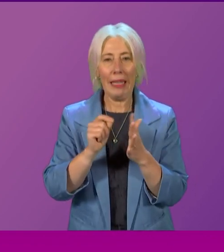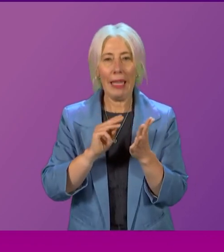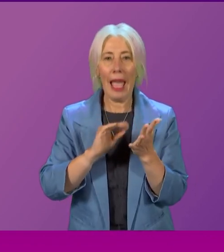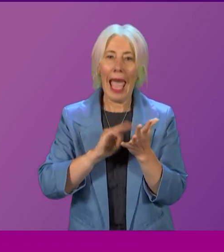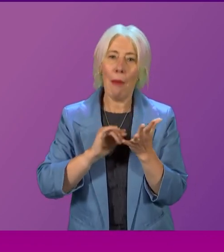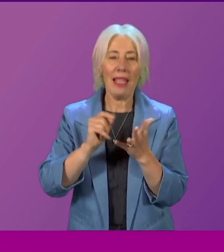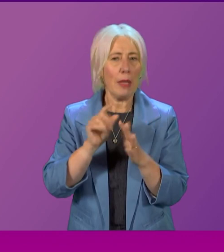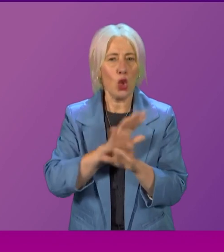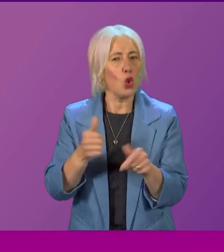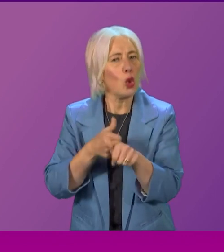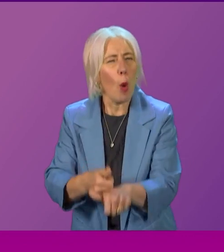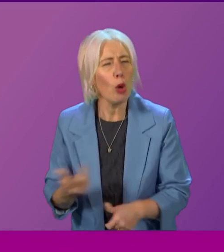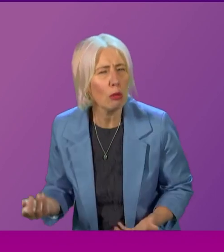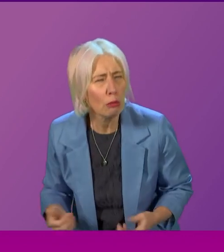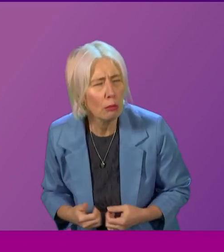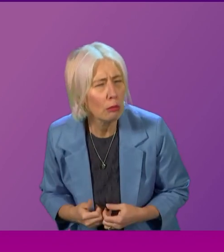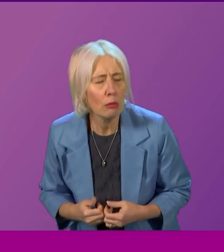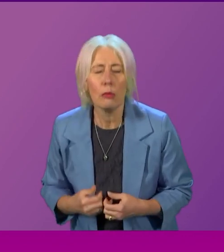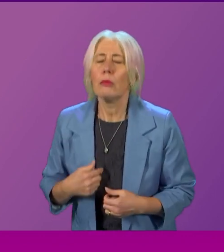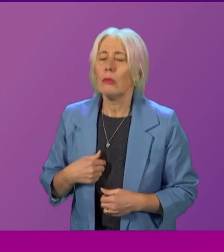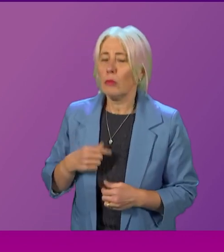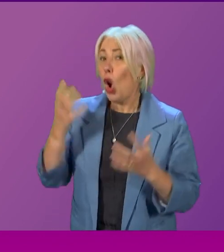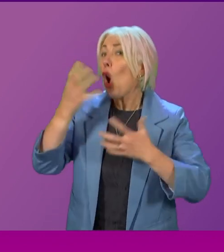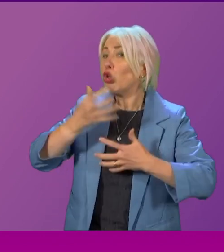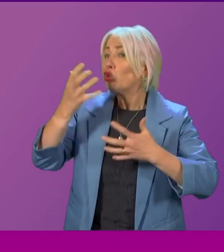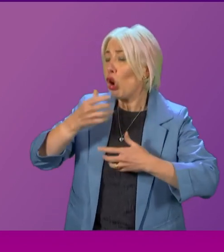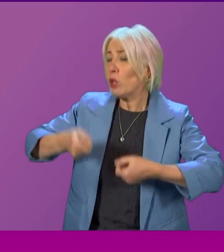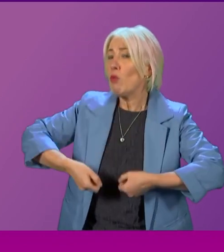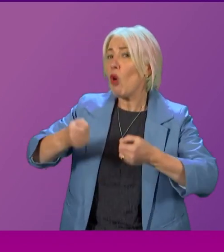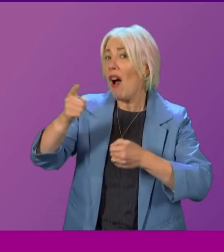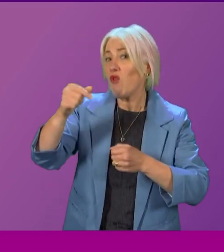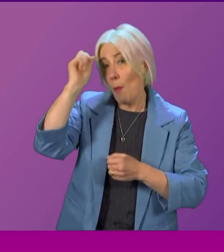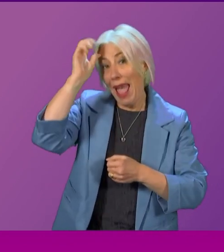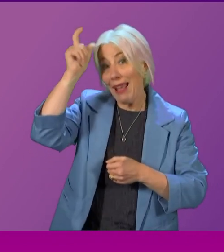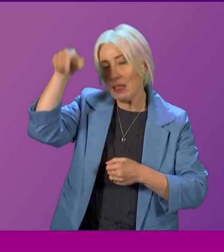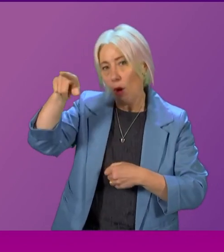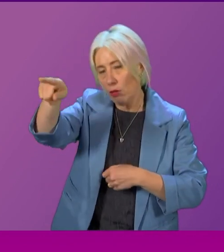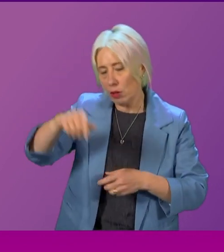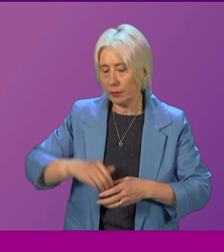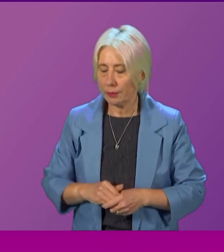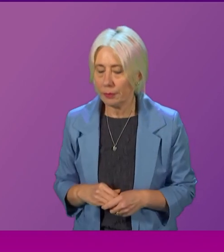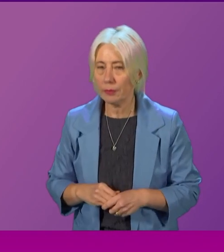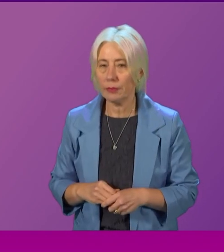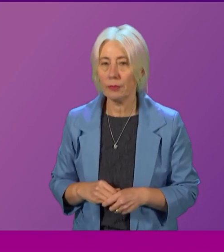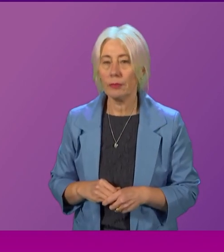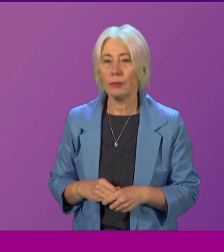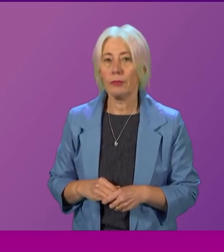Let us have a look at the valid concerns that have been raised by that expert, Reem Alsalem. She said: